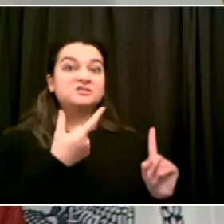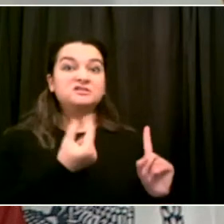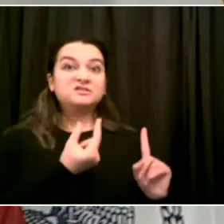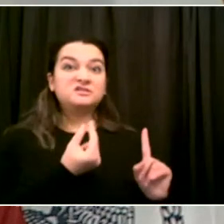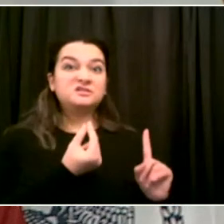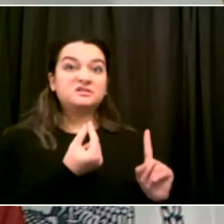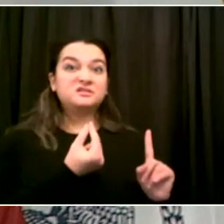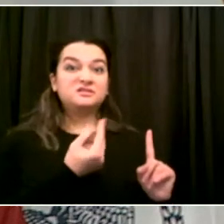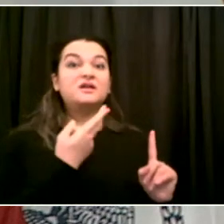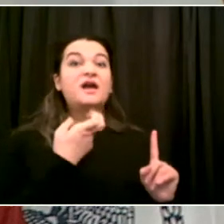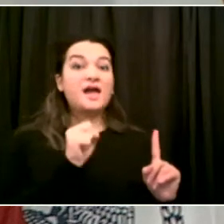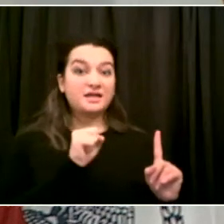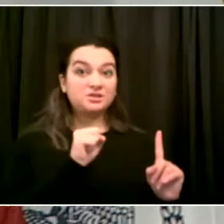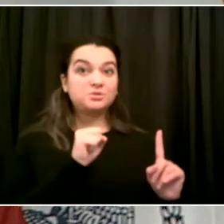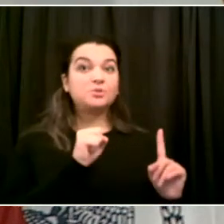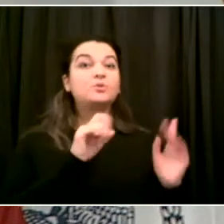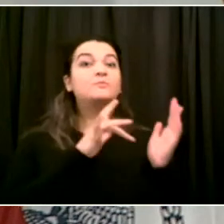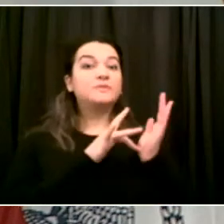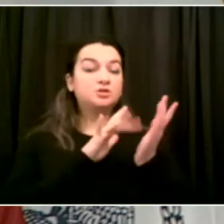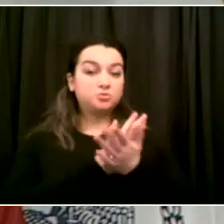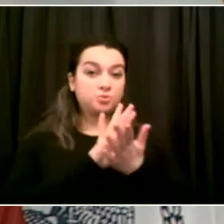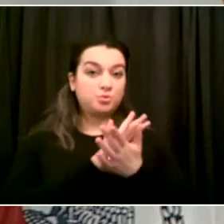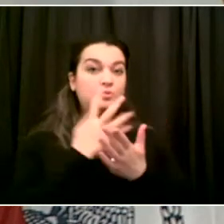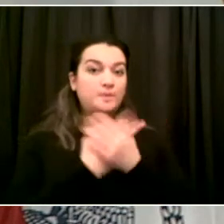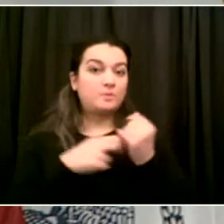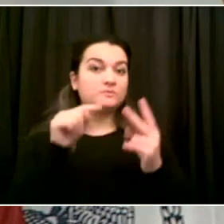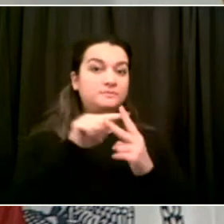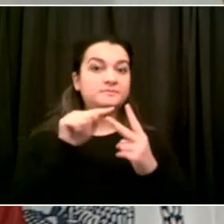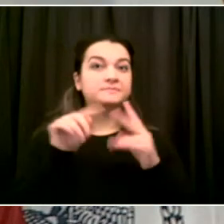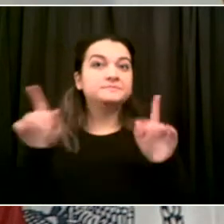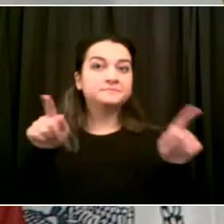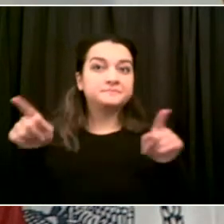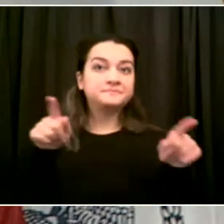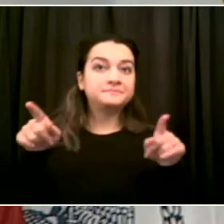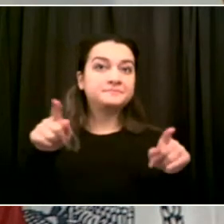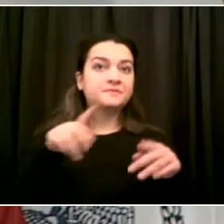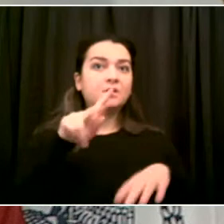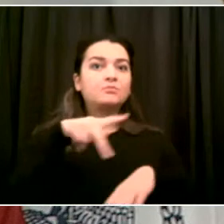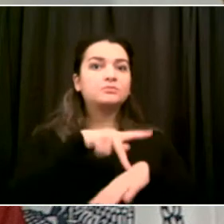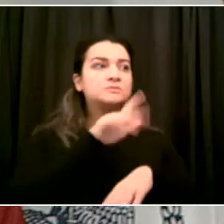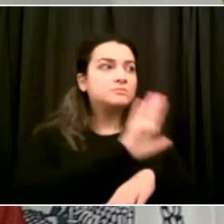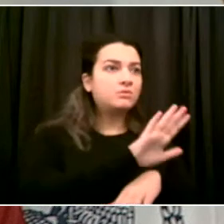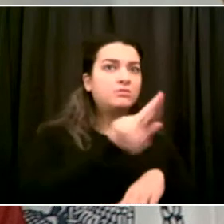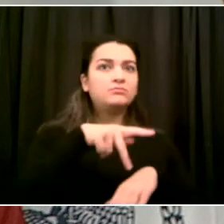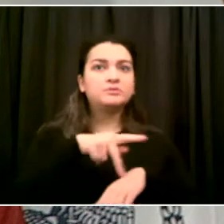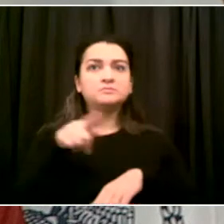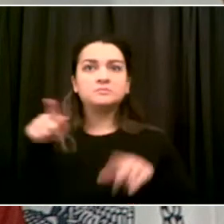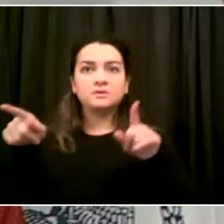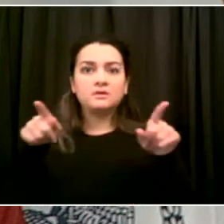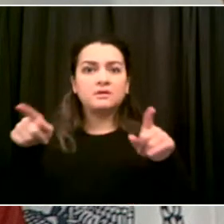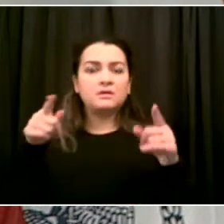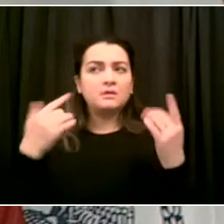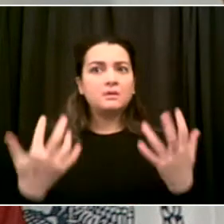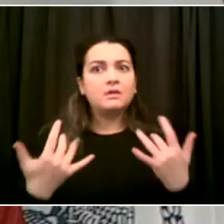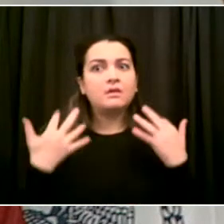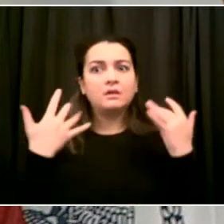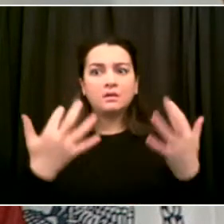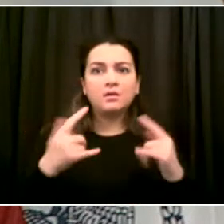THE NEXT IS CHRIS ROBBINS FROM GOTHAM. Reporter: MY FIRST QUESTION IS ABOUT HIGH SCHOOLS AND MIDDLE SCHOOL PRINCIPALS, THEY